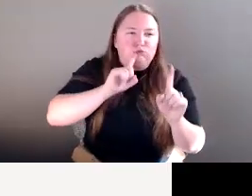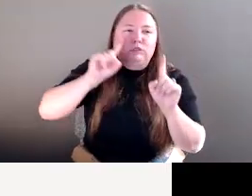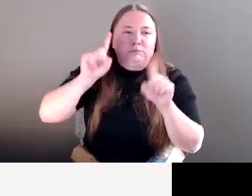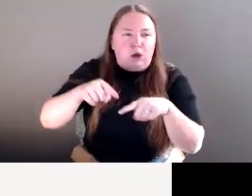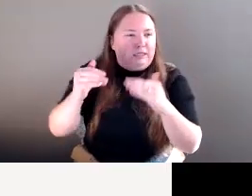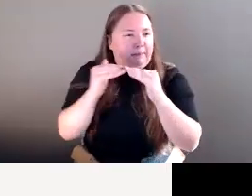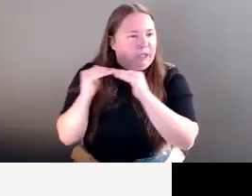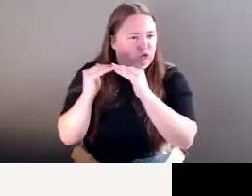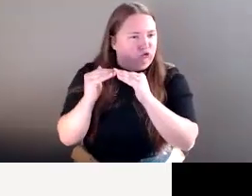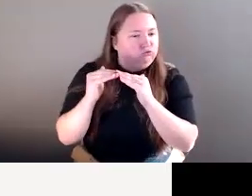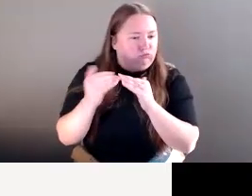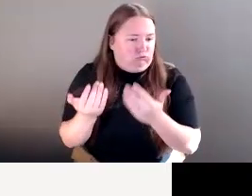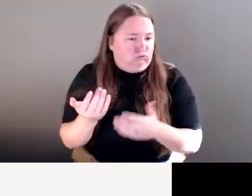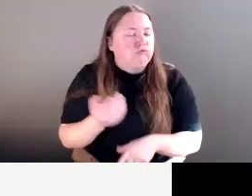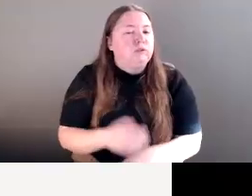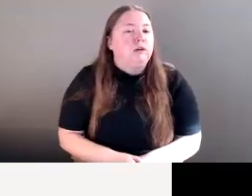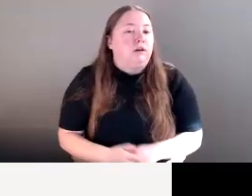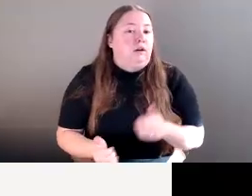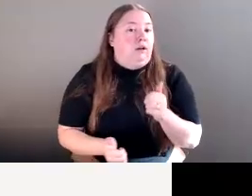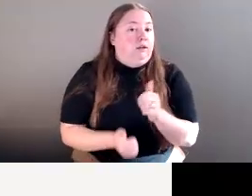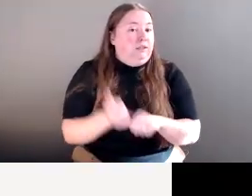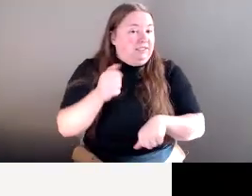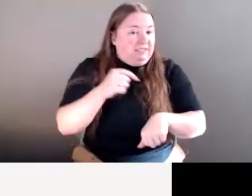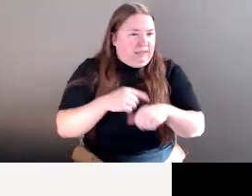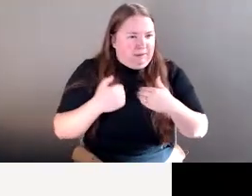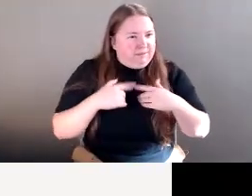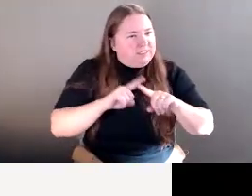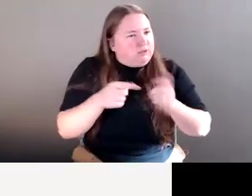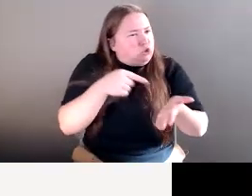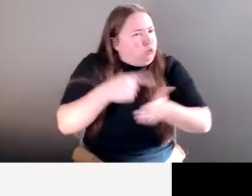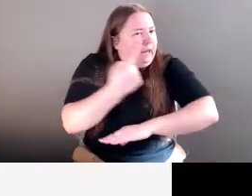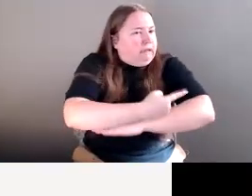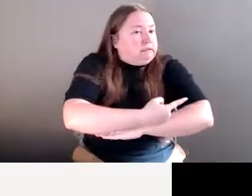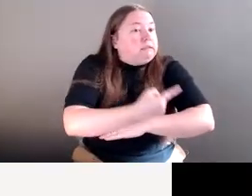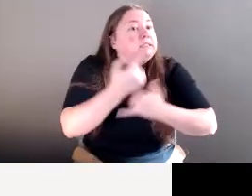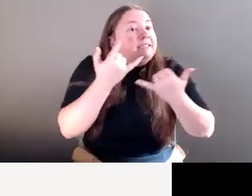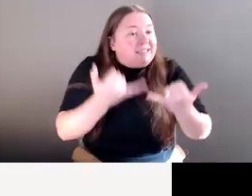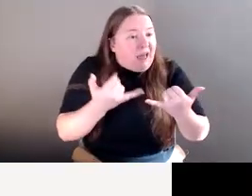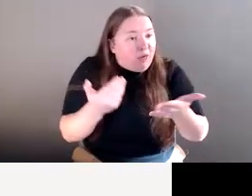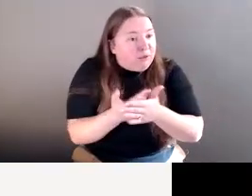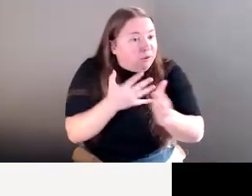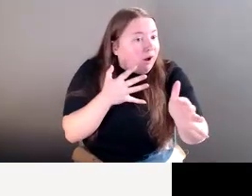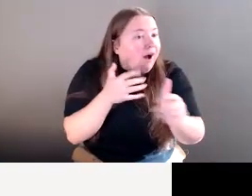then, and most of the time those have different due dates. And so now Canvas has this option in here